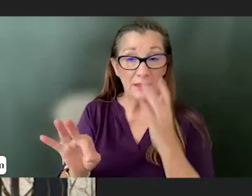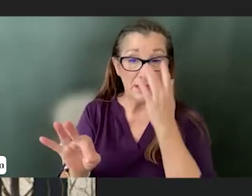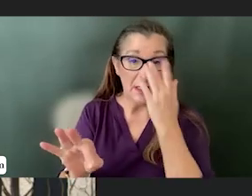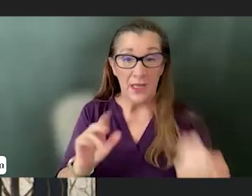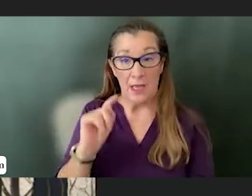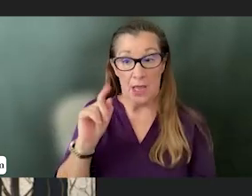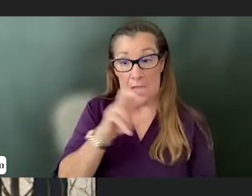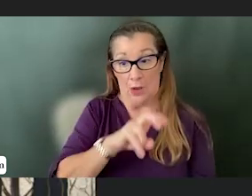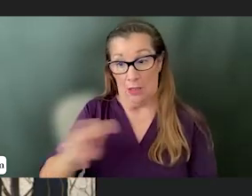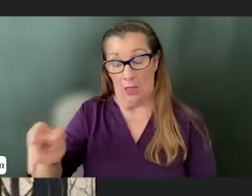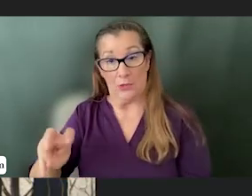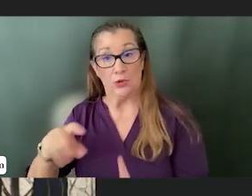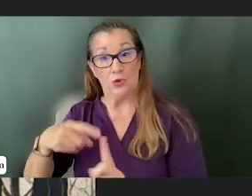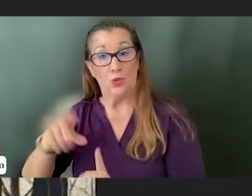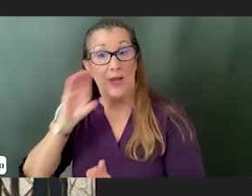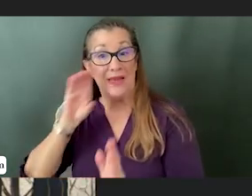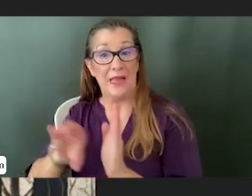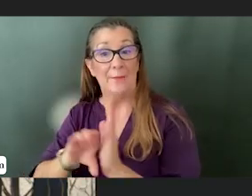The why is really important.